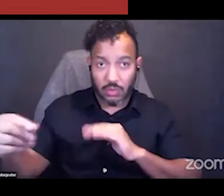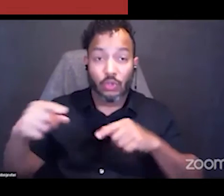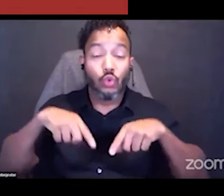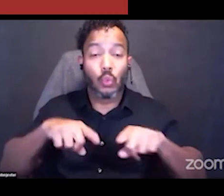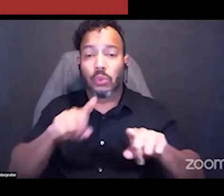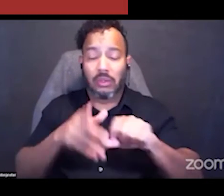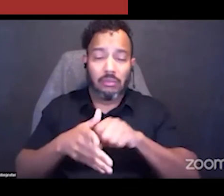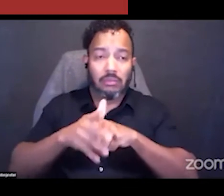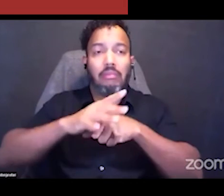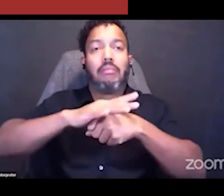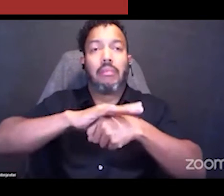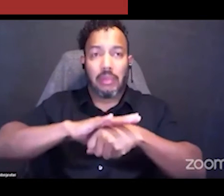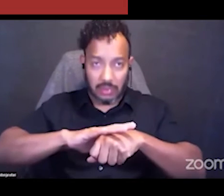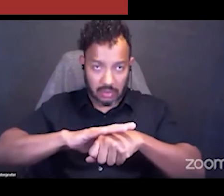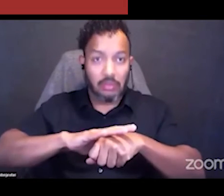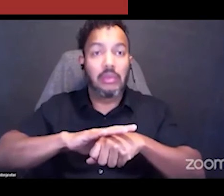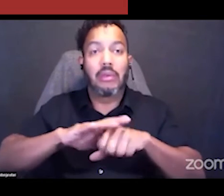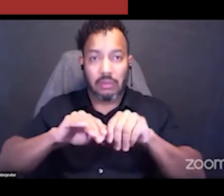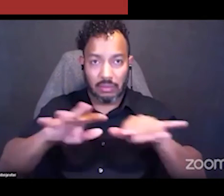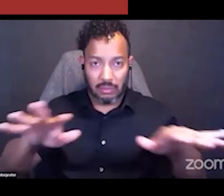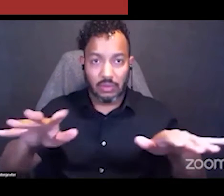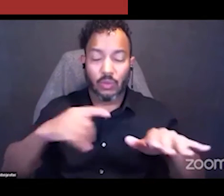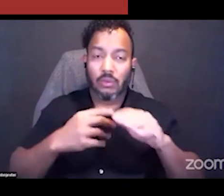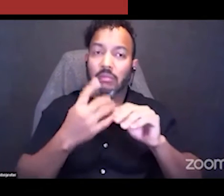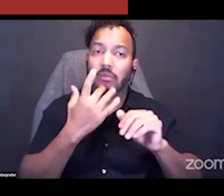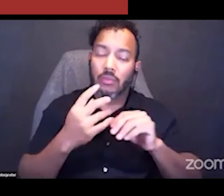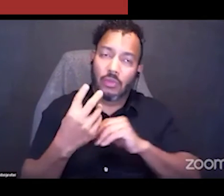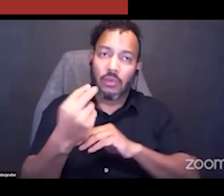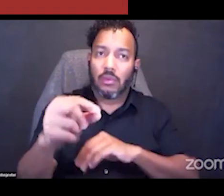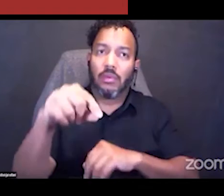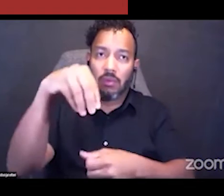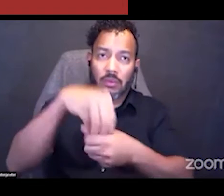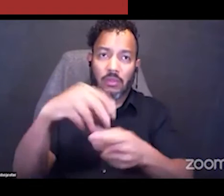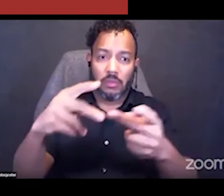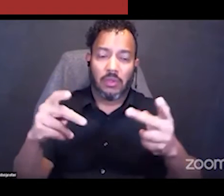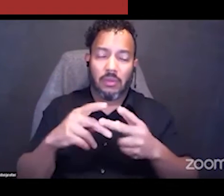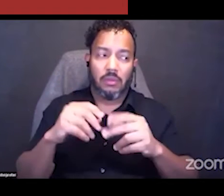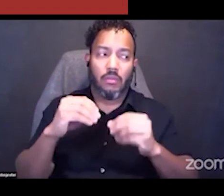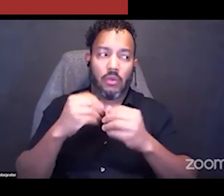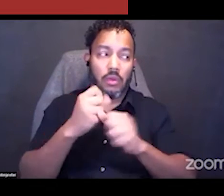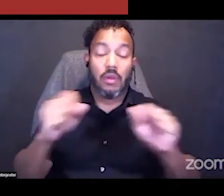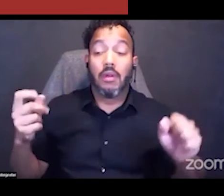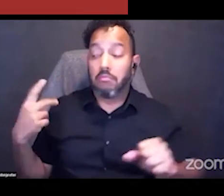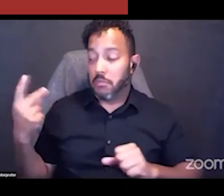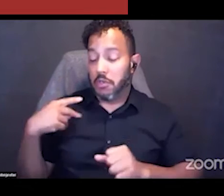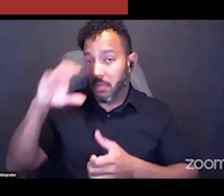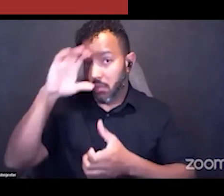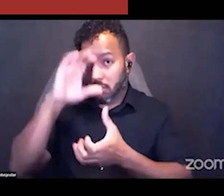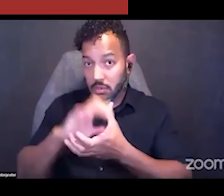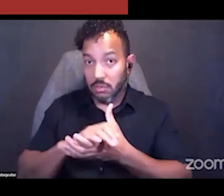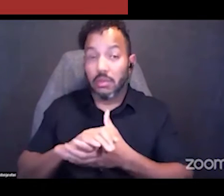Particularly so since both my husband and I have complex disabilities that make us highly